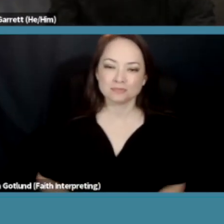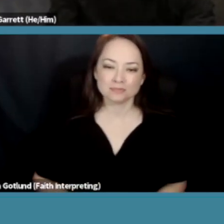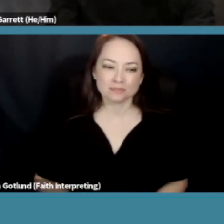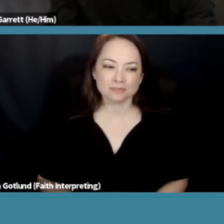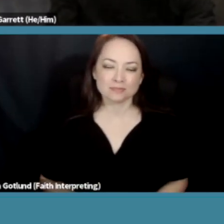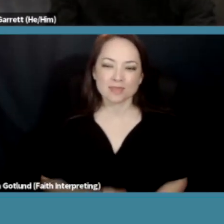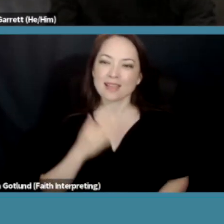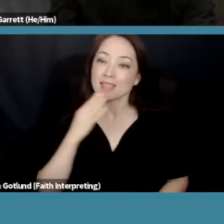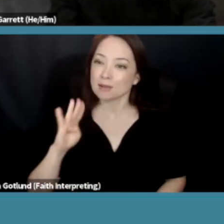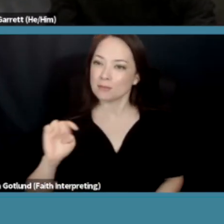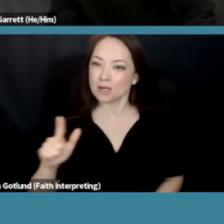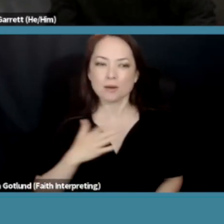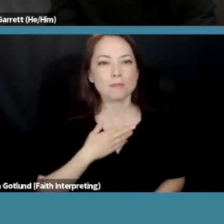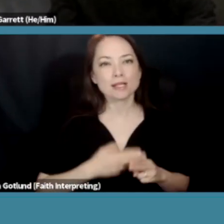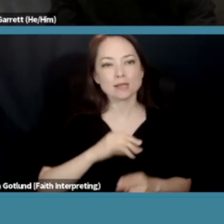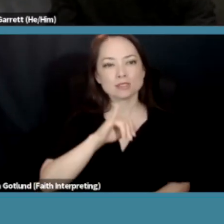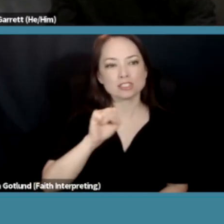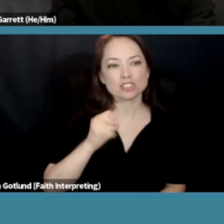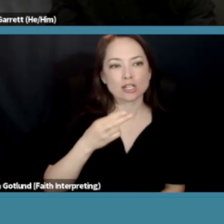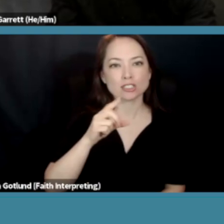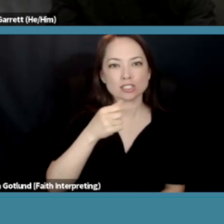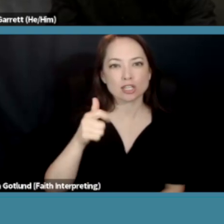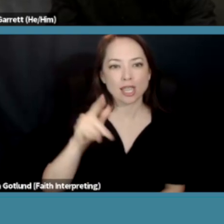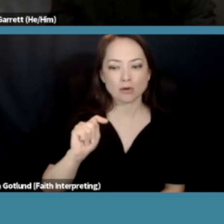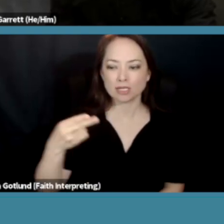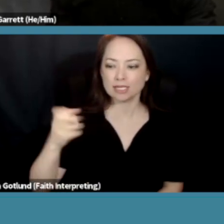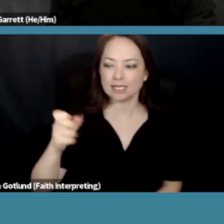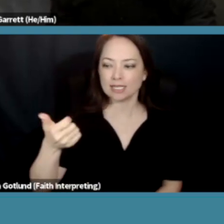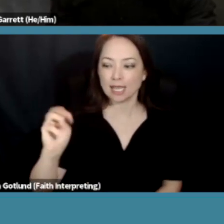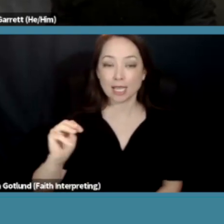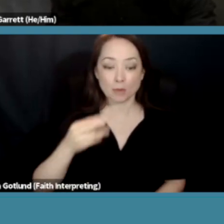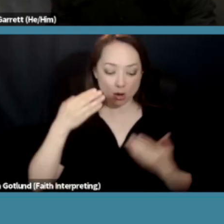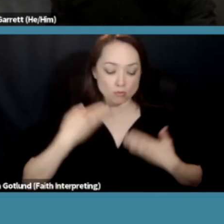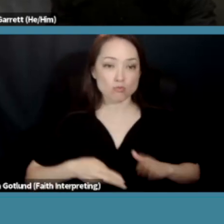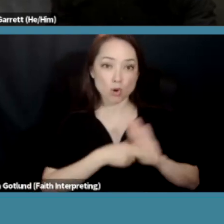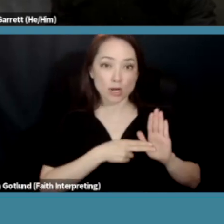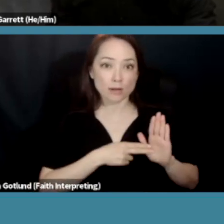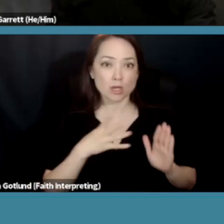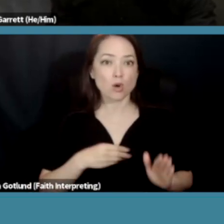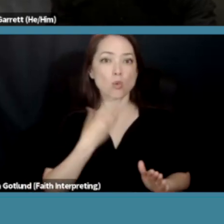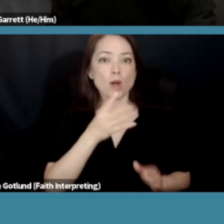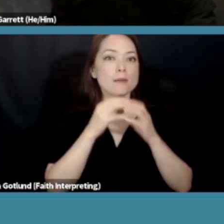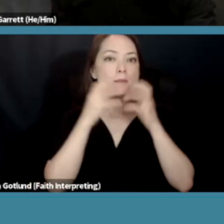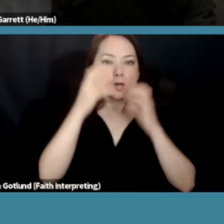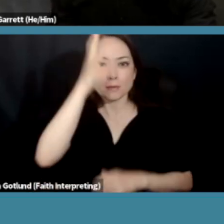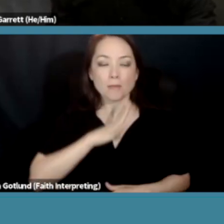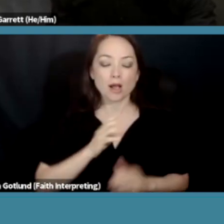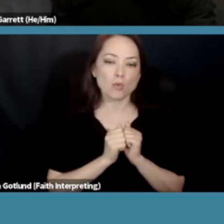Thank you, Bill. My name is Josh Garrett. He/him pronouns. I am white, bearded male with a black-collared shirt